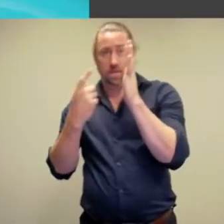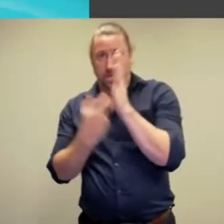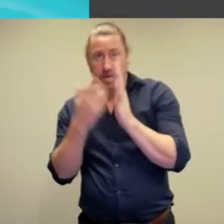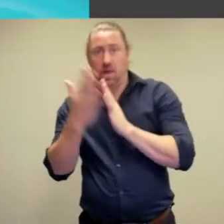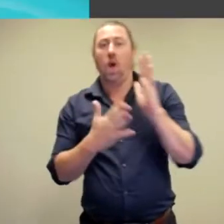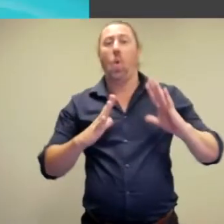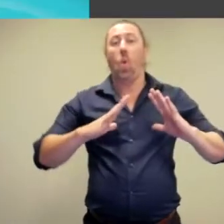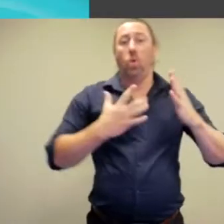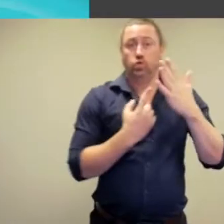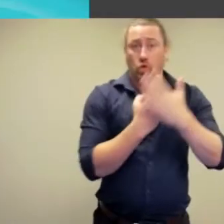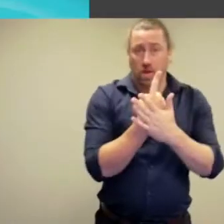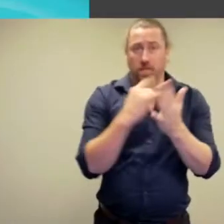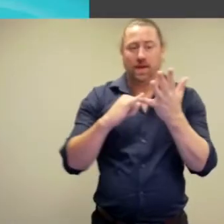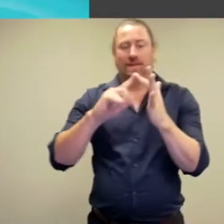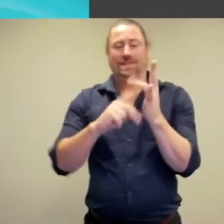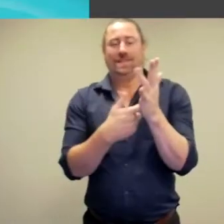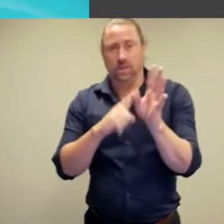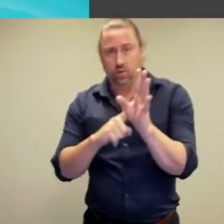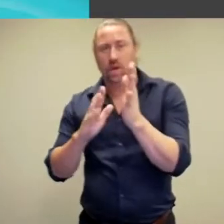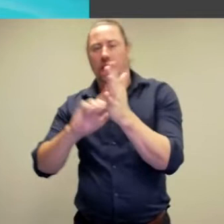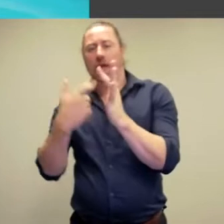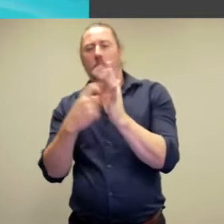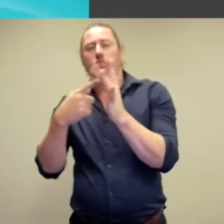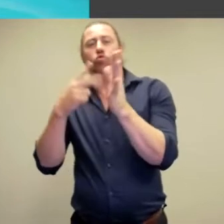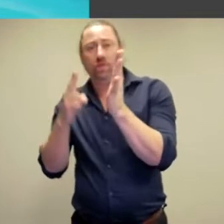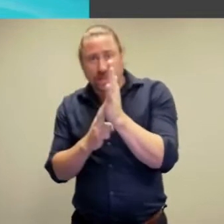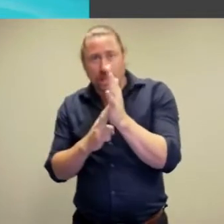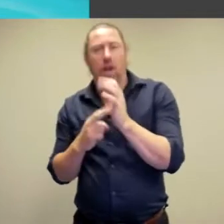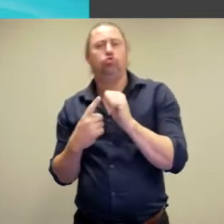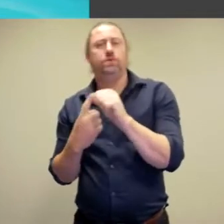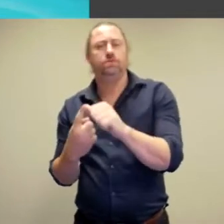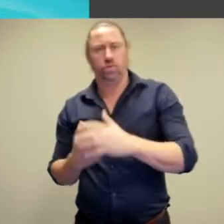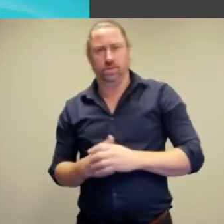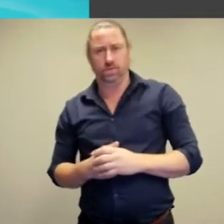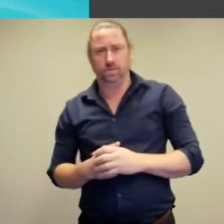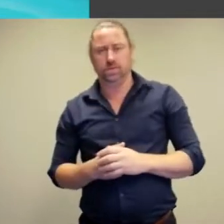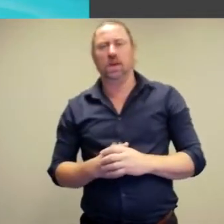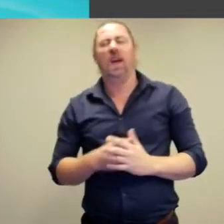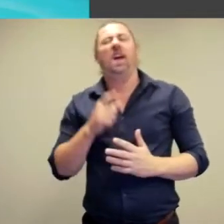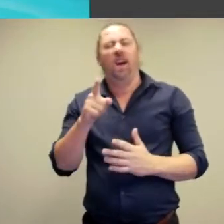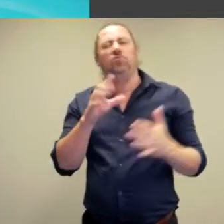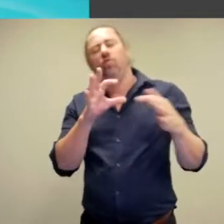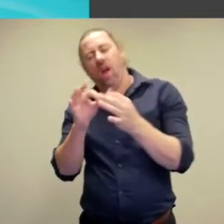Autonomous Sensory Meridian Response.